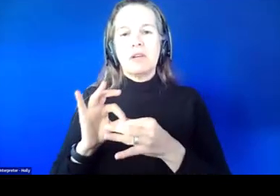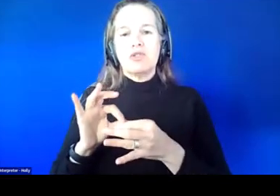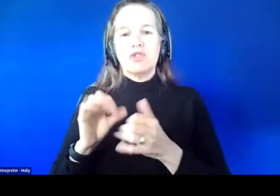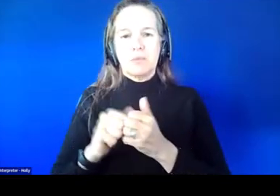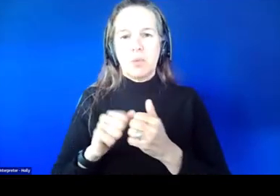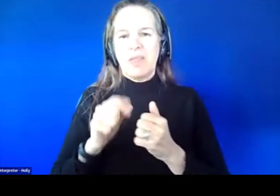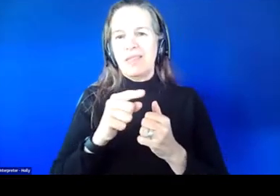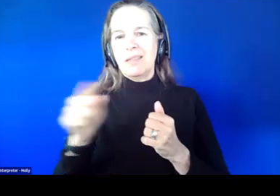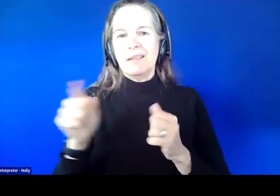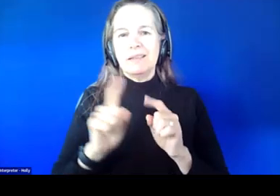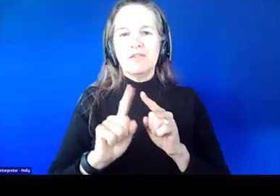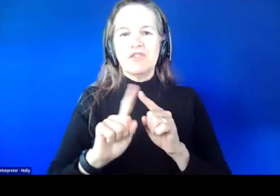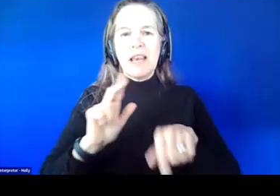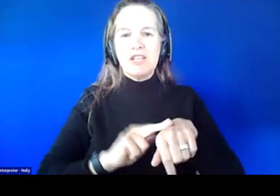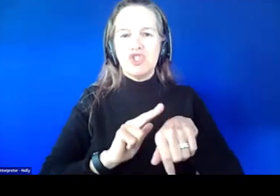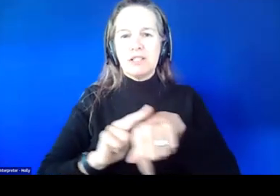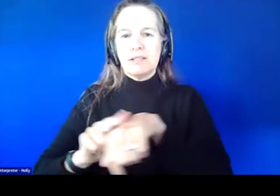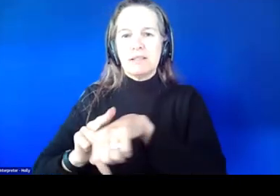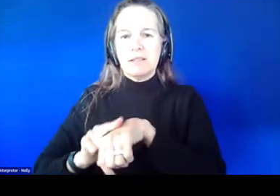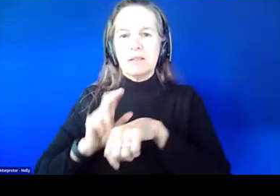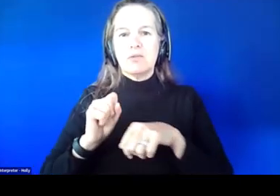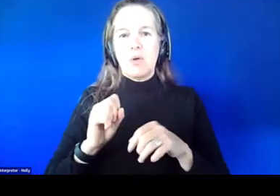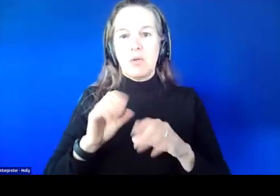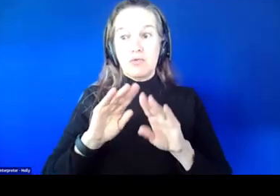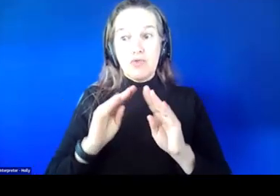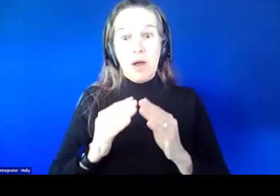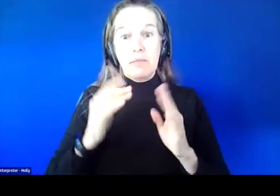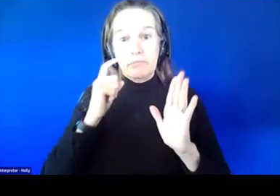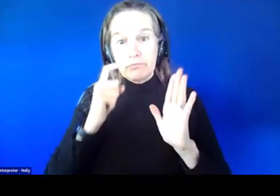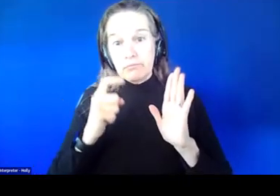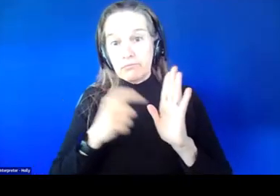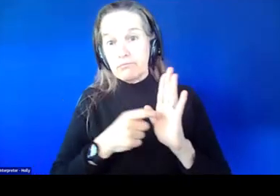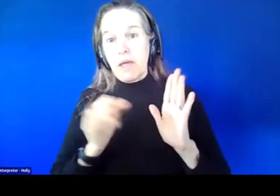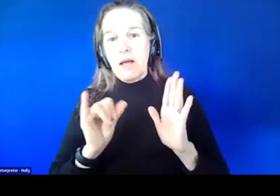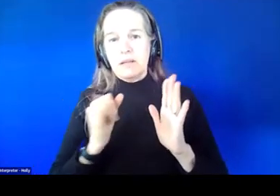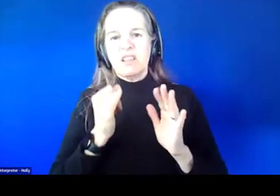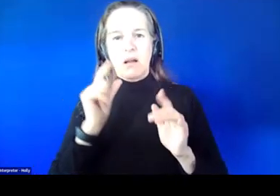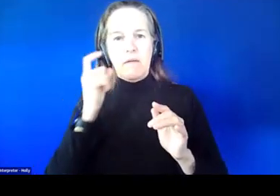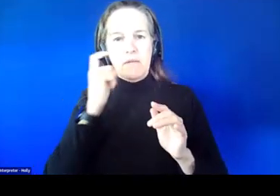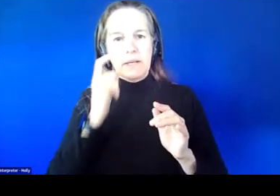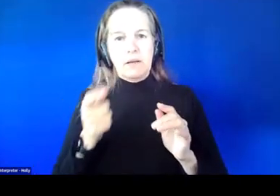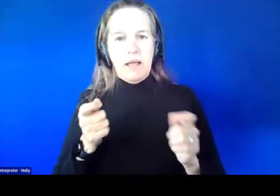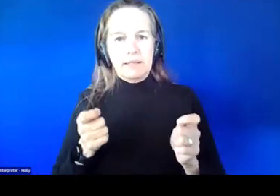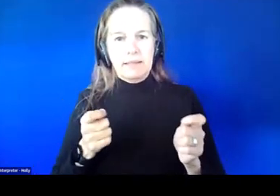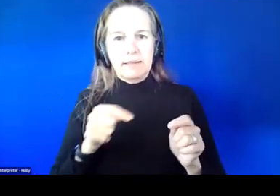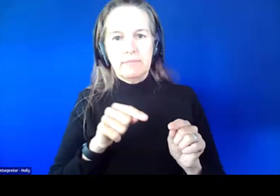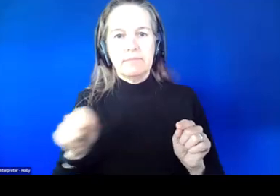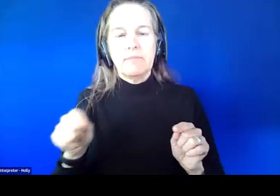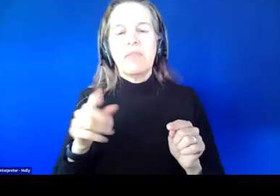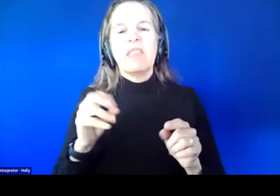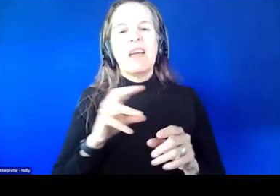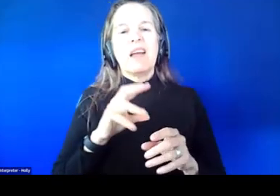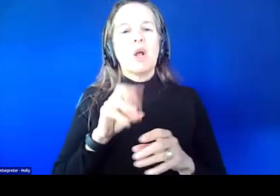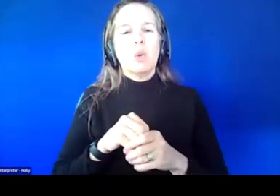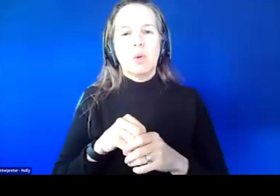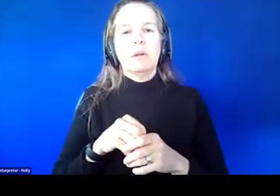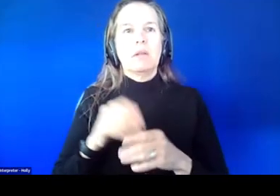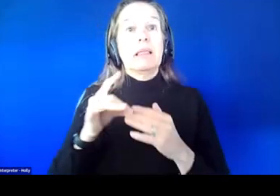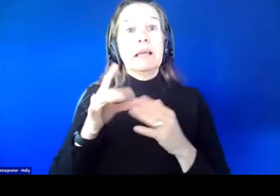that tribes are respected as government entities. Tribal leaders are included in decision making, and then native people have